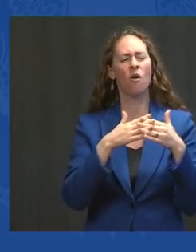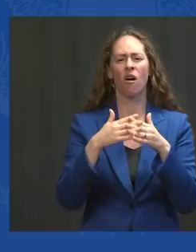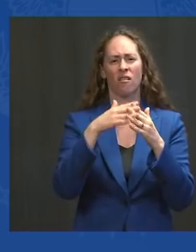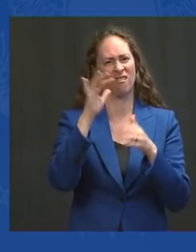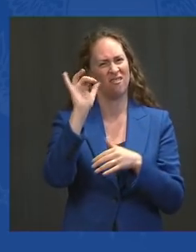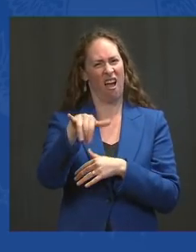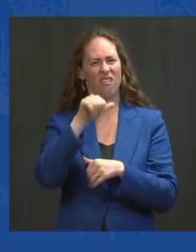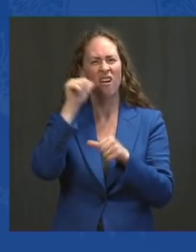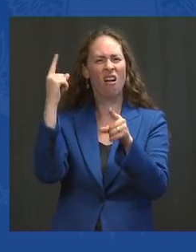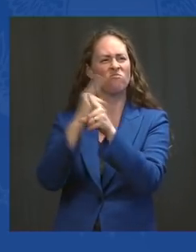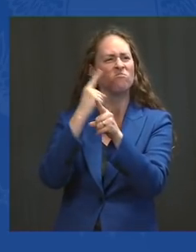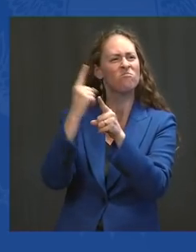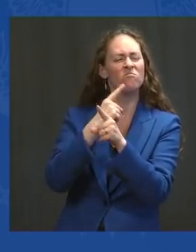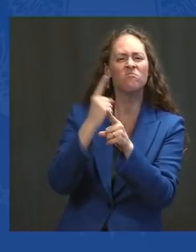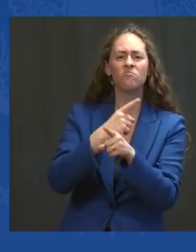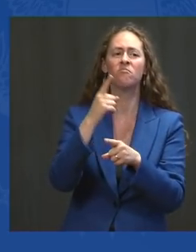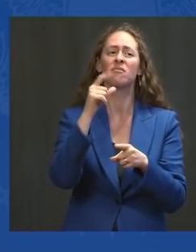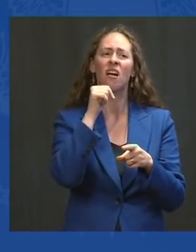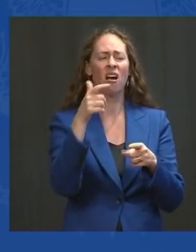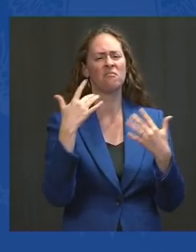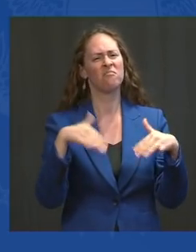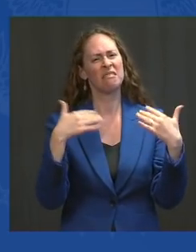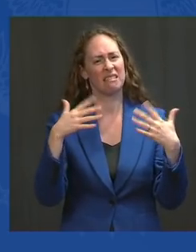and yet, sadly, not unprecedented.